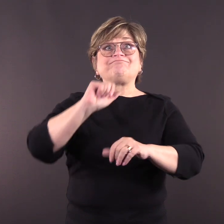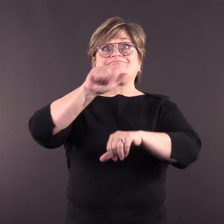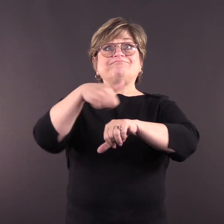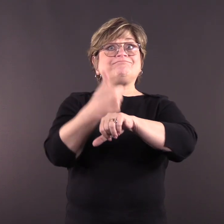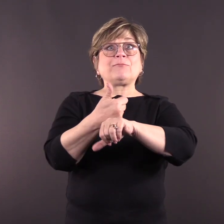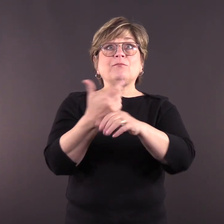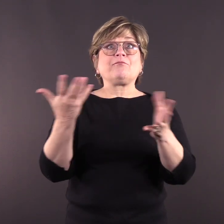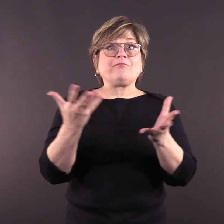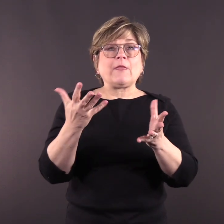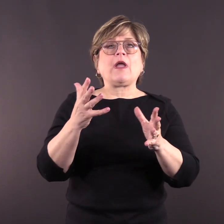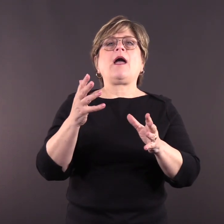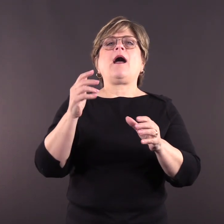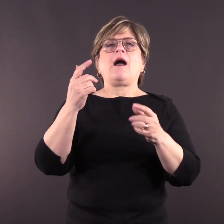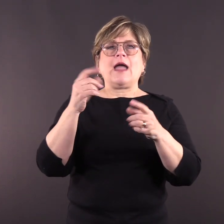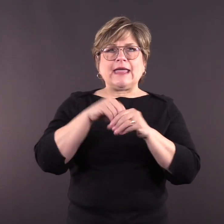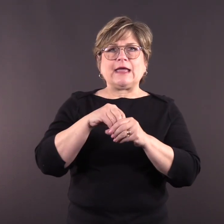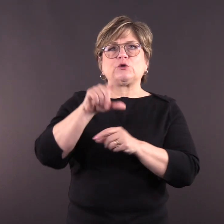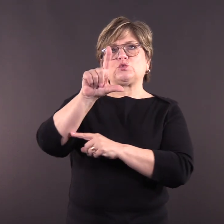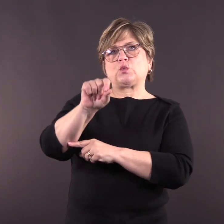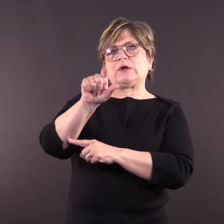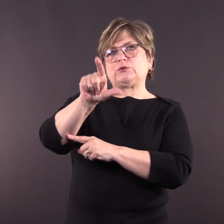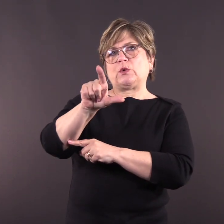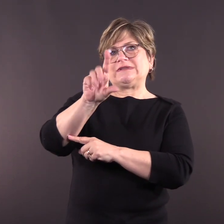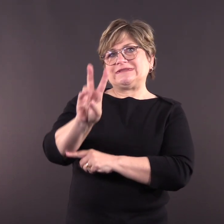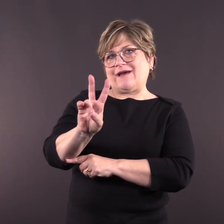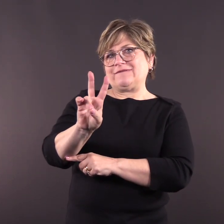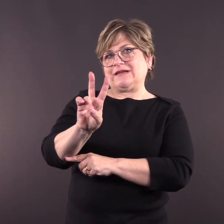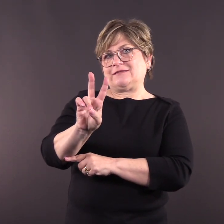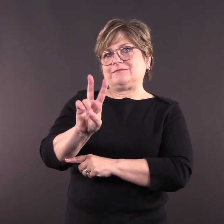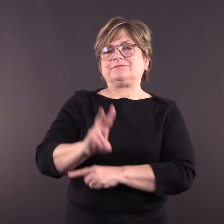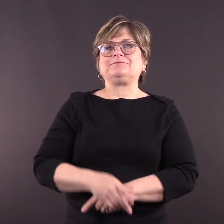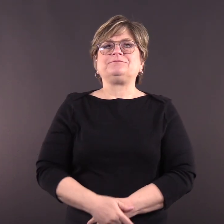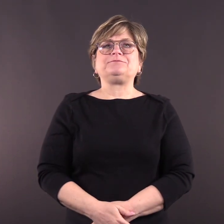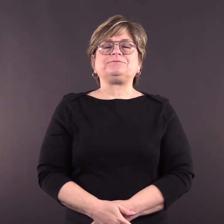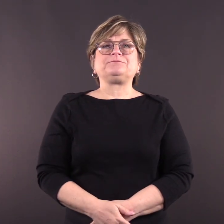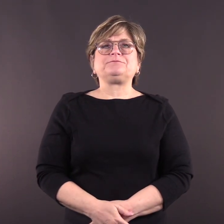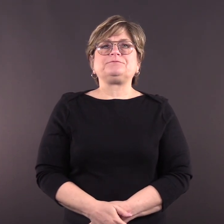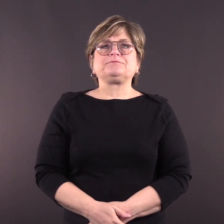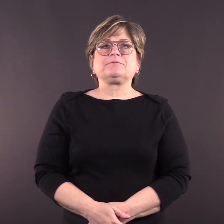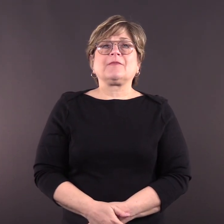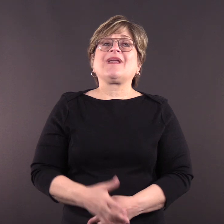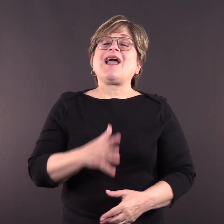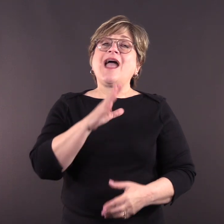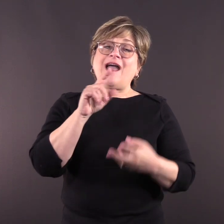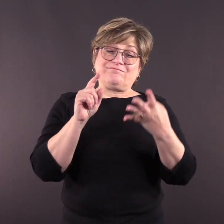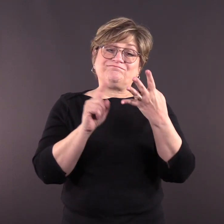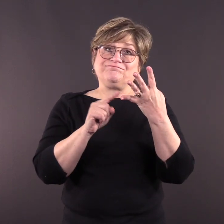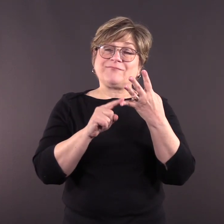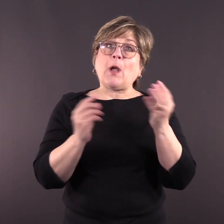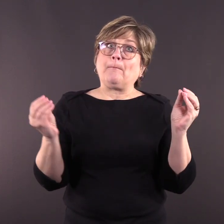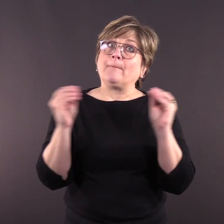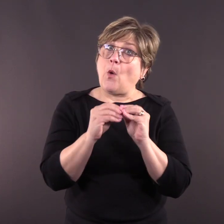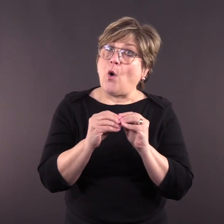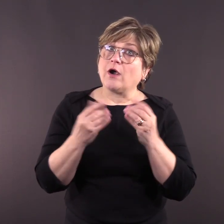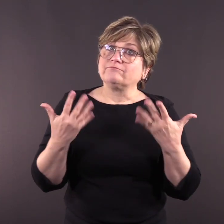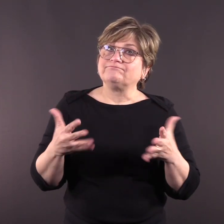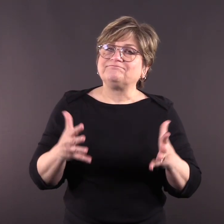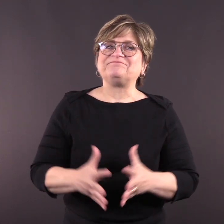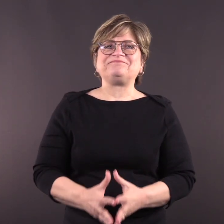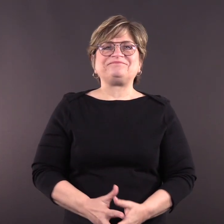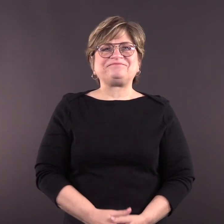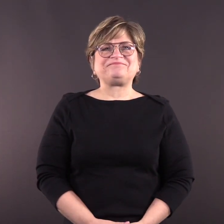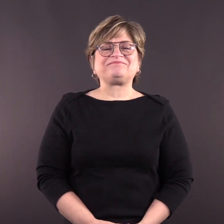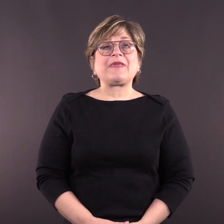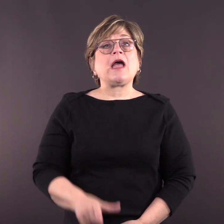take effect in 2027 • And more!